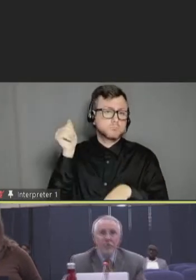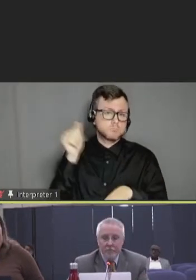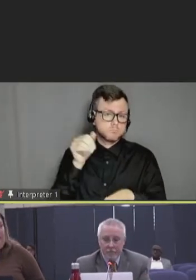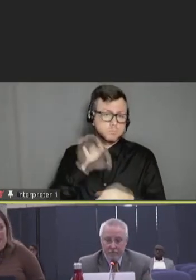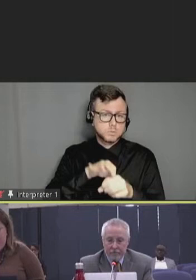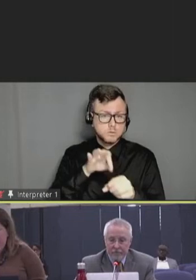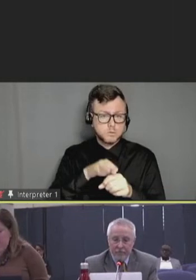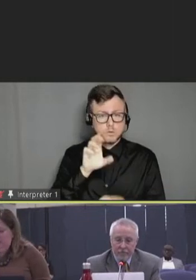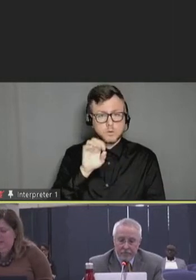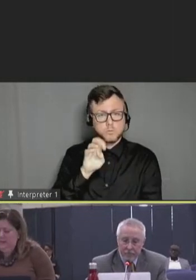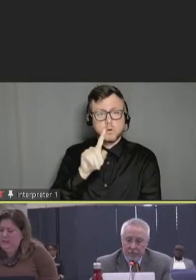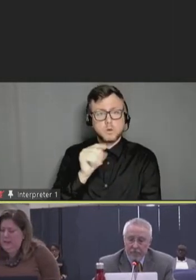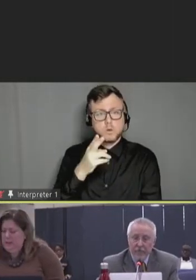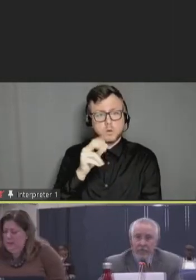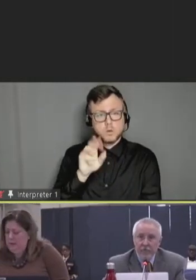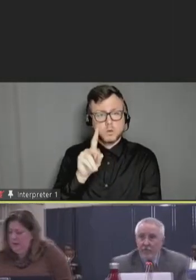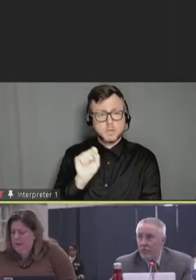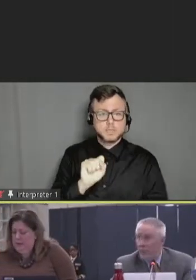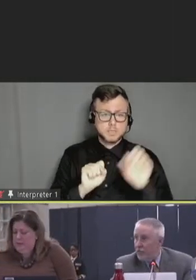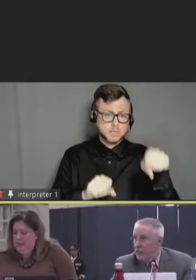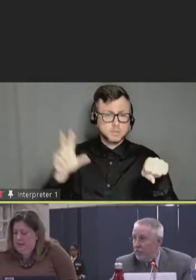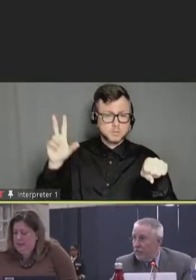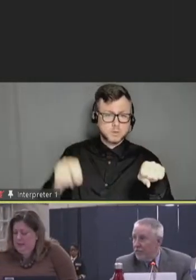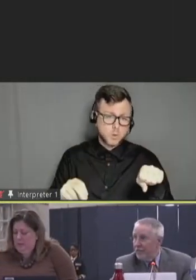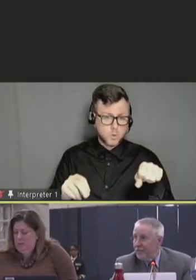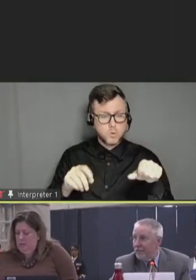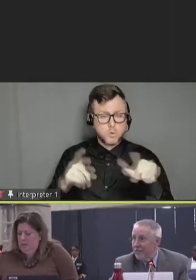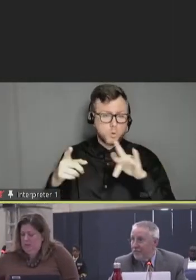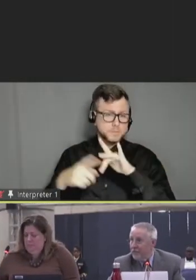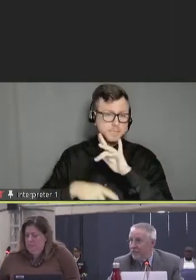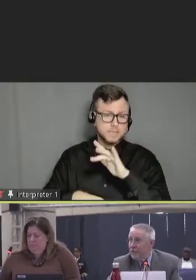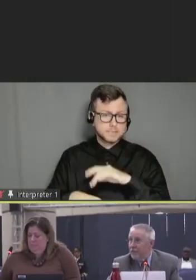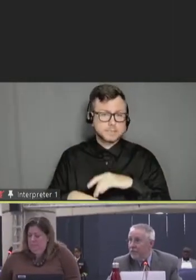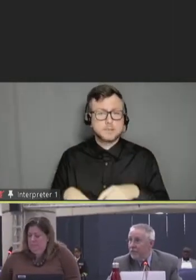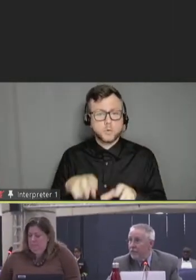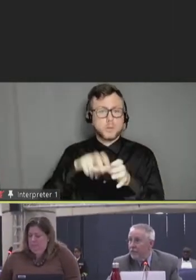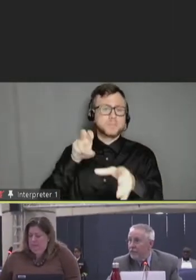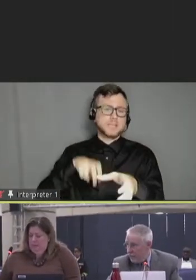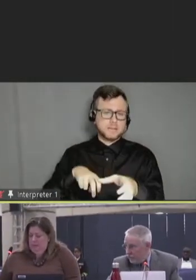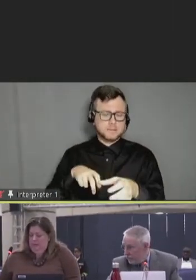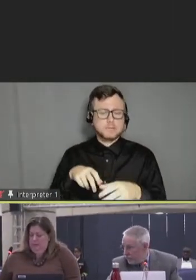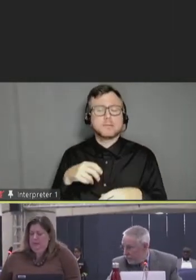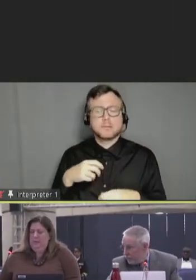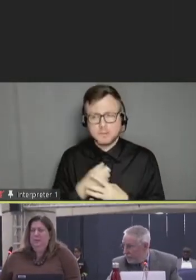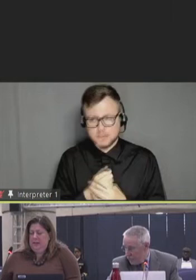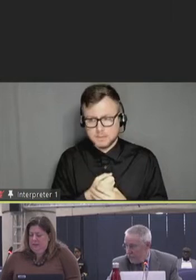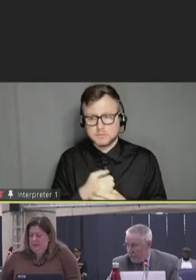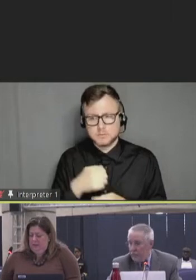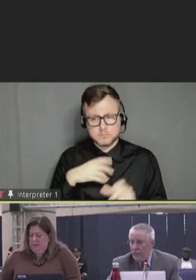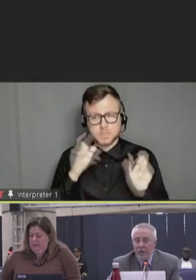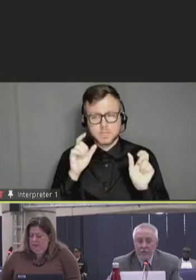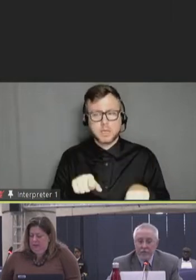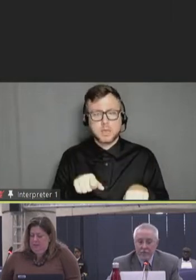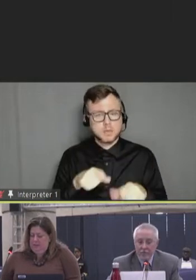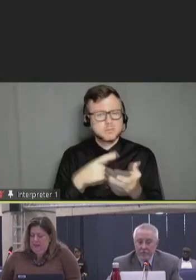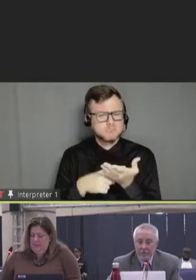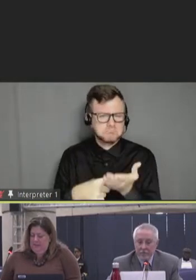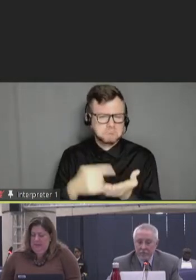Robert Hopkins -- say "yes," "no," "abstain." And then we can discuss if you have comments afterwards.